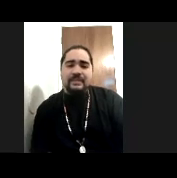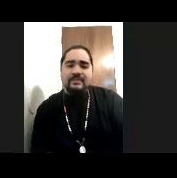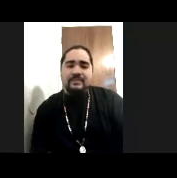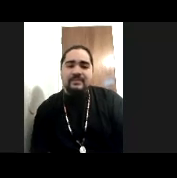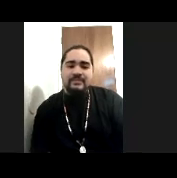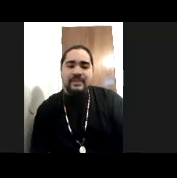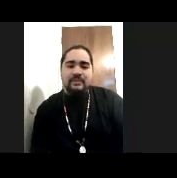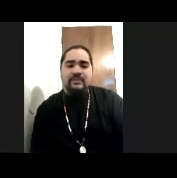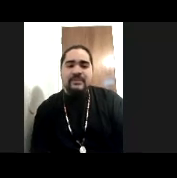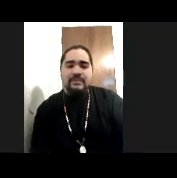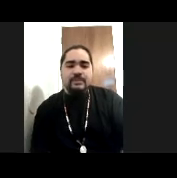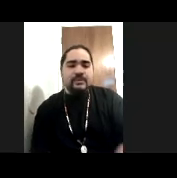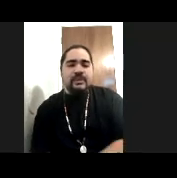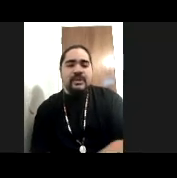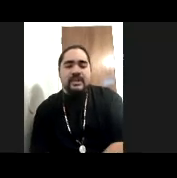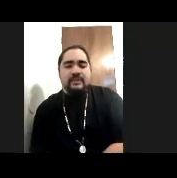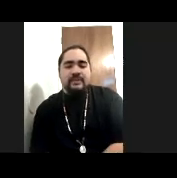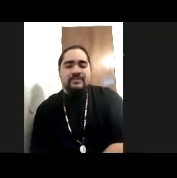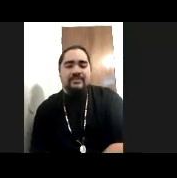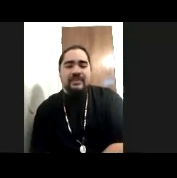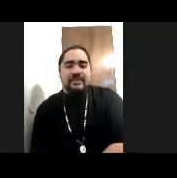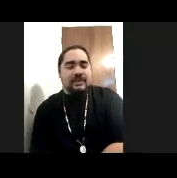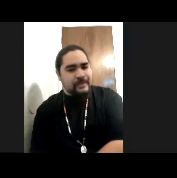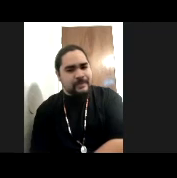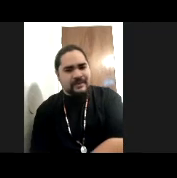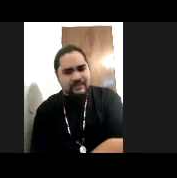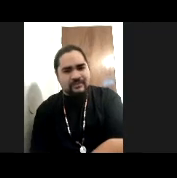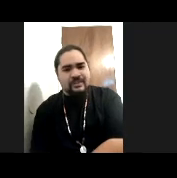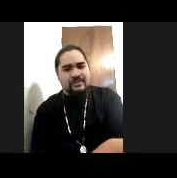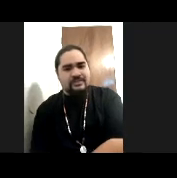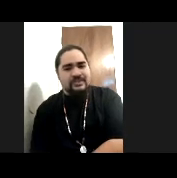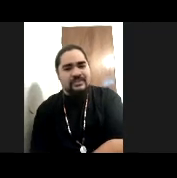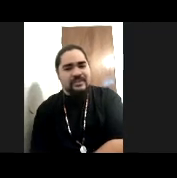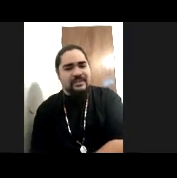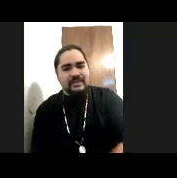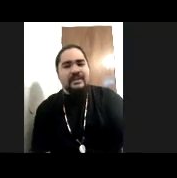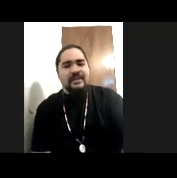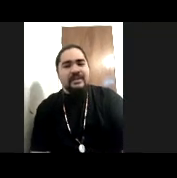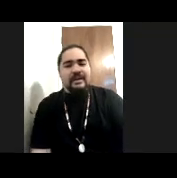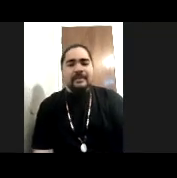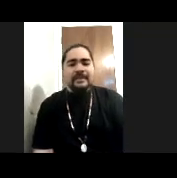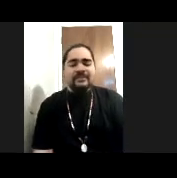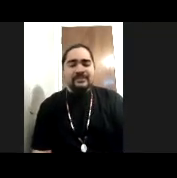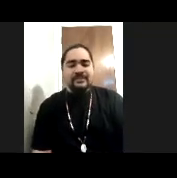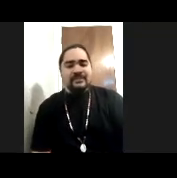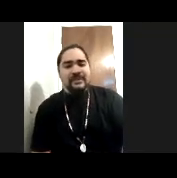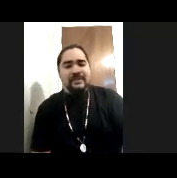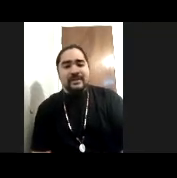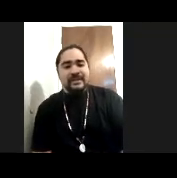So it was like more visible and more information. I think that would be beneficial to other students. And I'm not sure what you think on that.